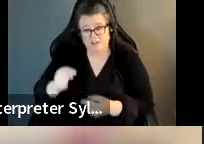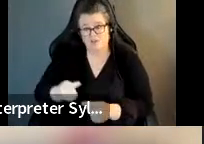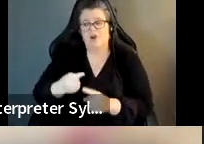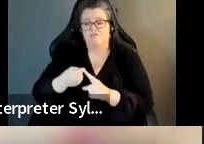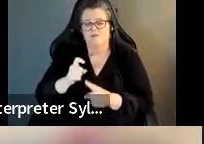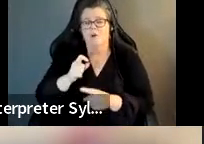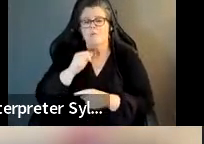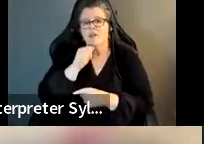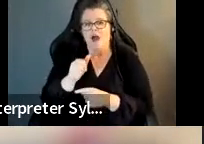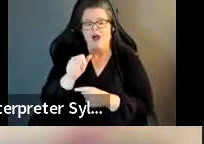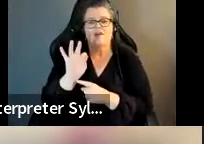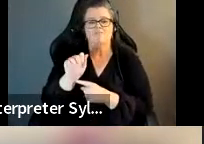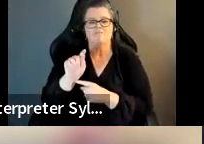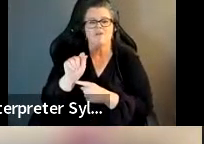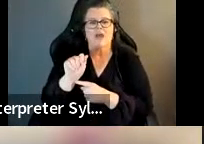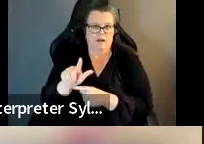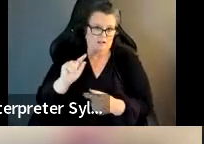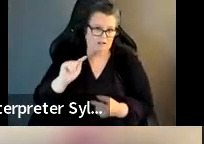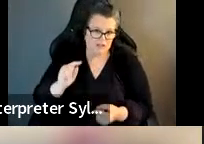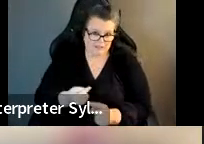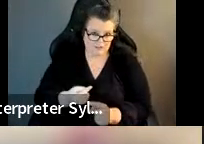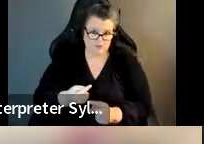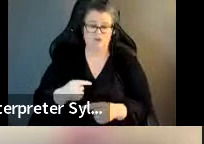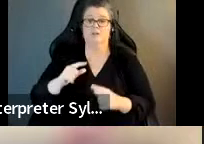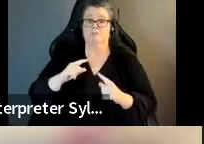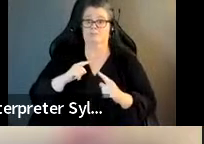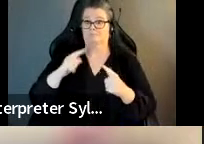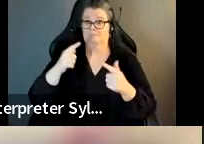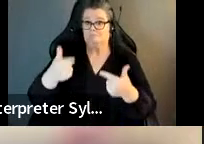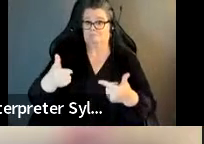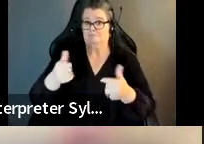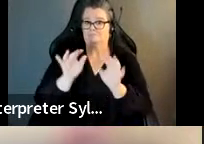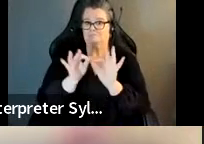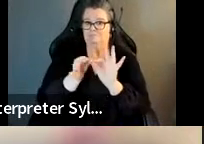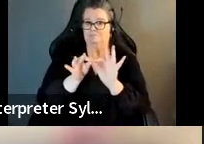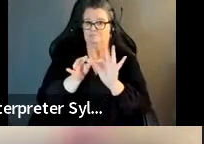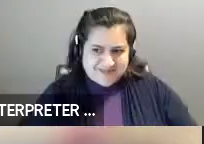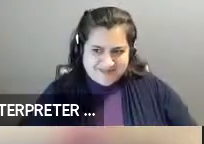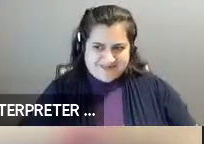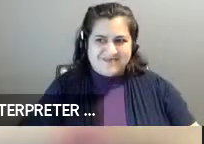Health care workers and patients need diagnostic equipment that considers their ergonomics,